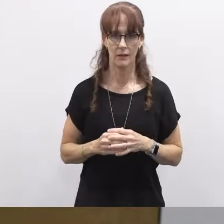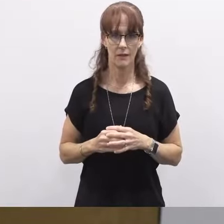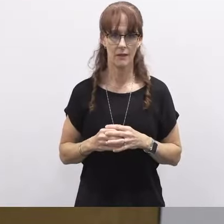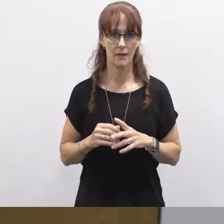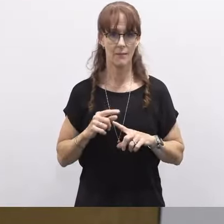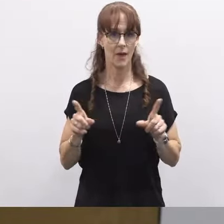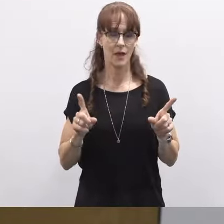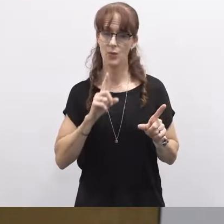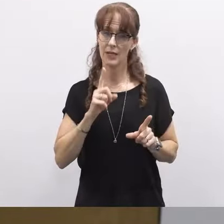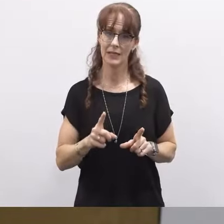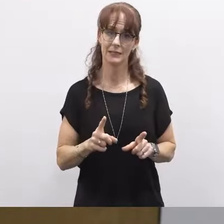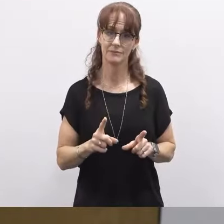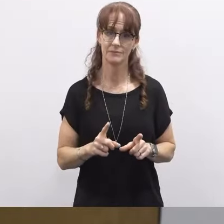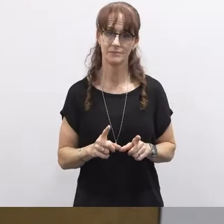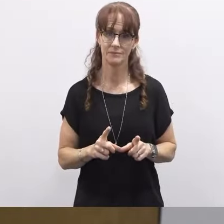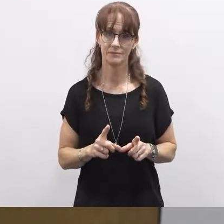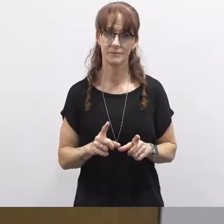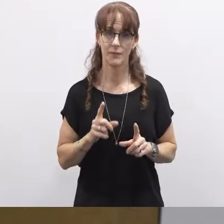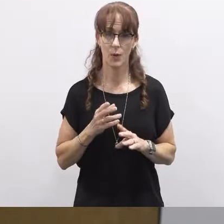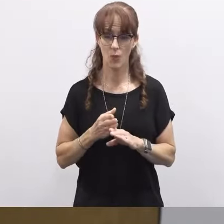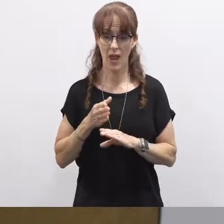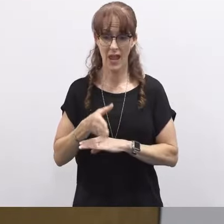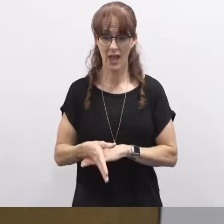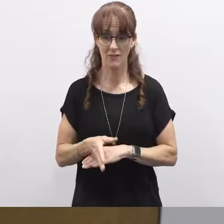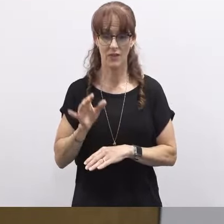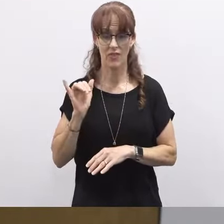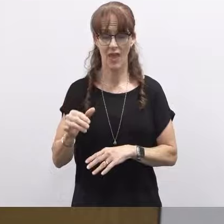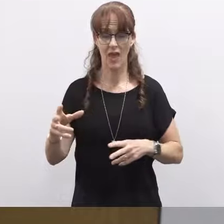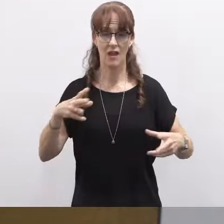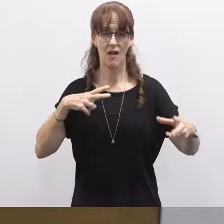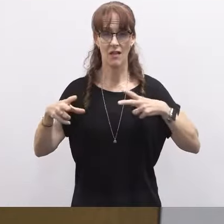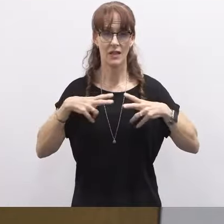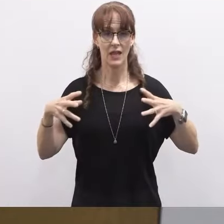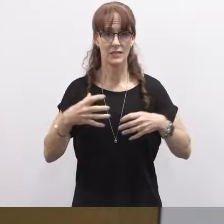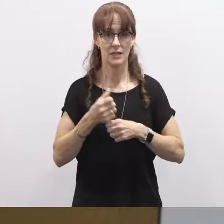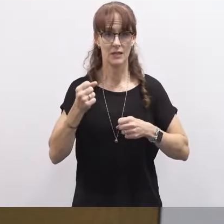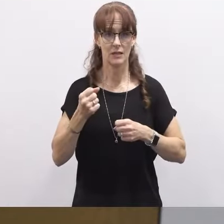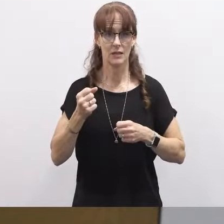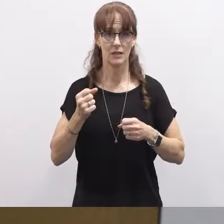But the fact of the matter is, is that right after that holiday celebration, we saw a tremendous spike.